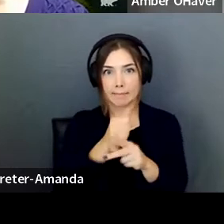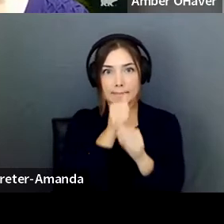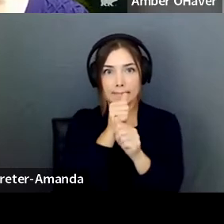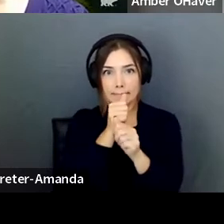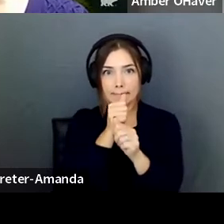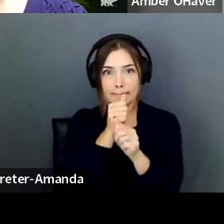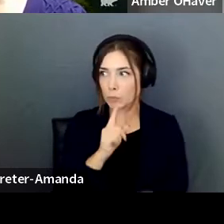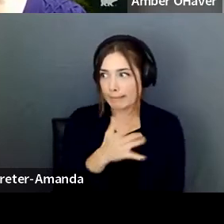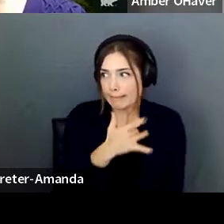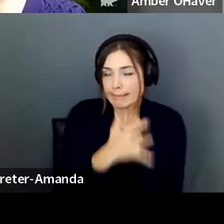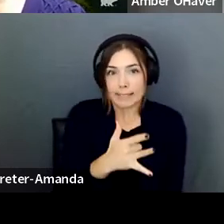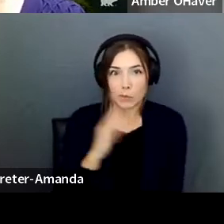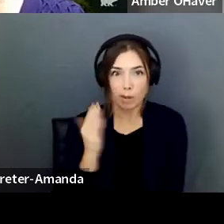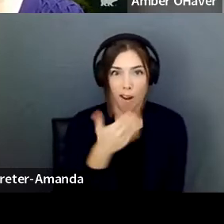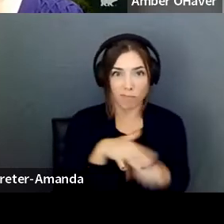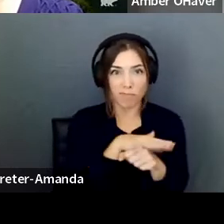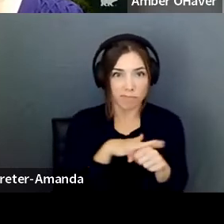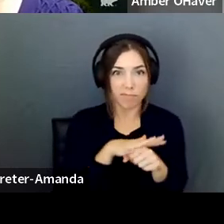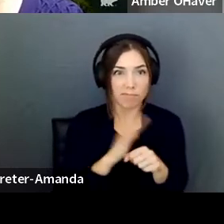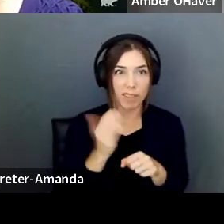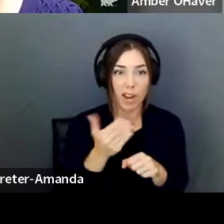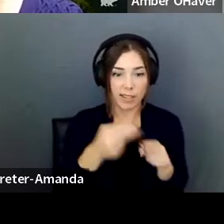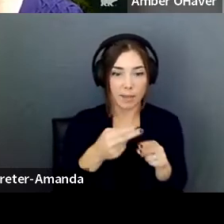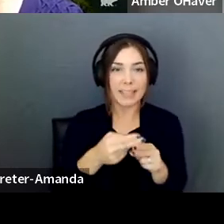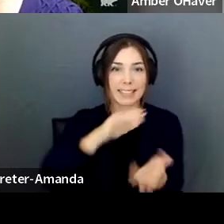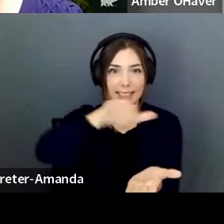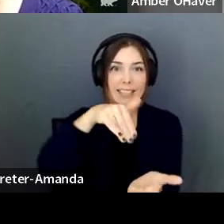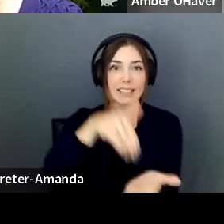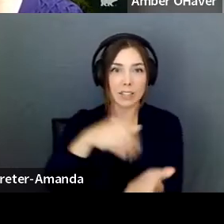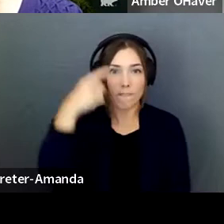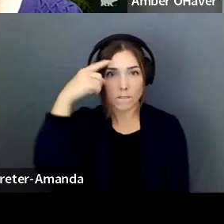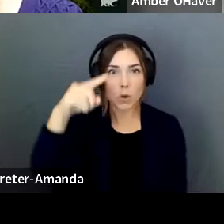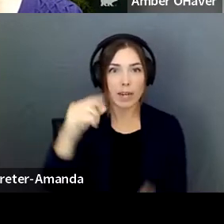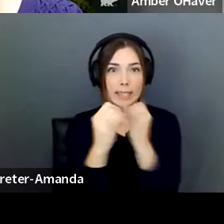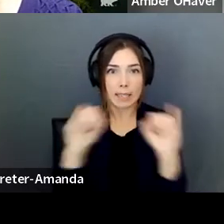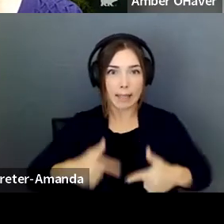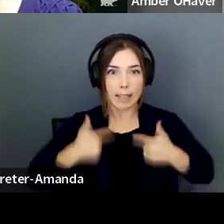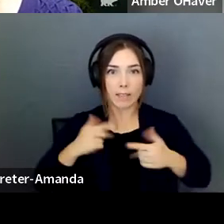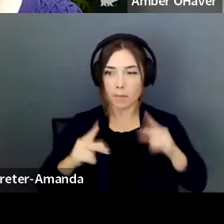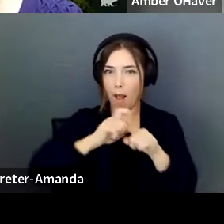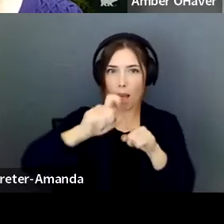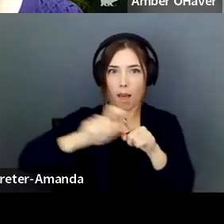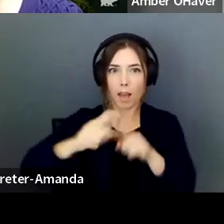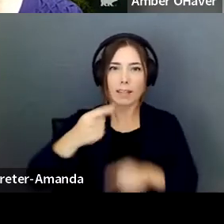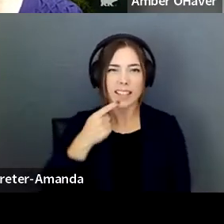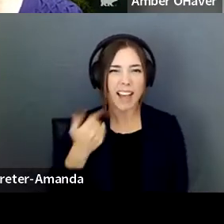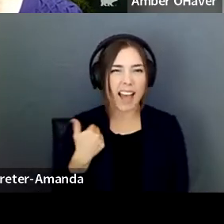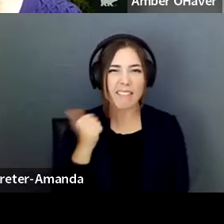We will get our name is center for independent living. People will call and all time ask ask if we have any rooms available because they, they